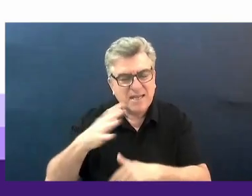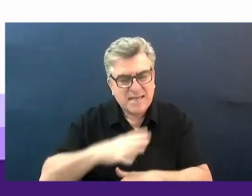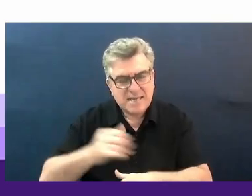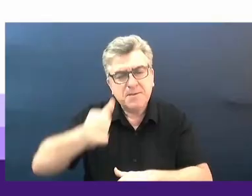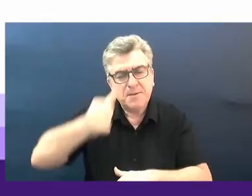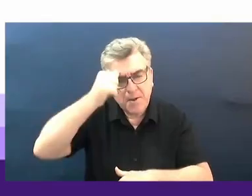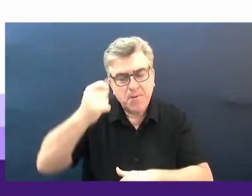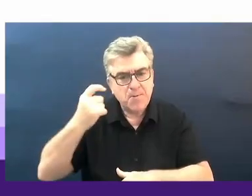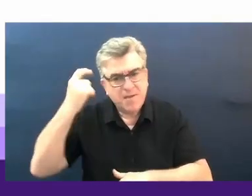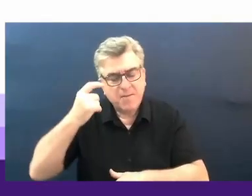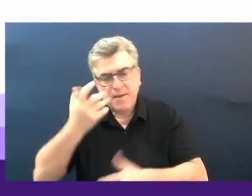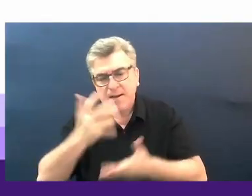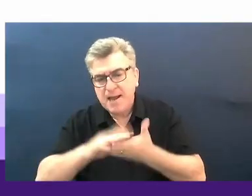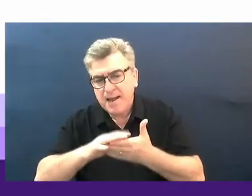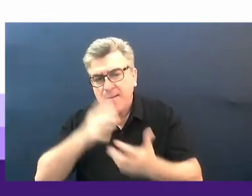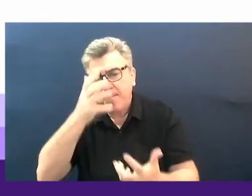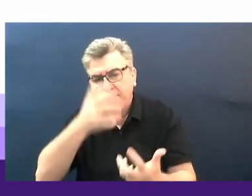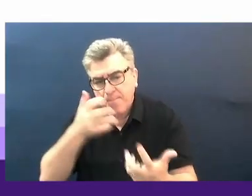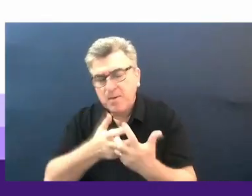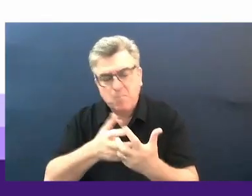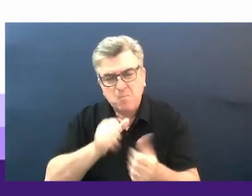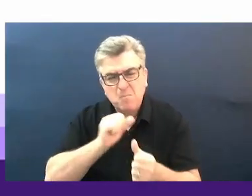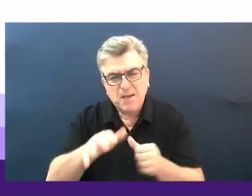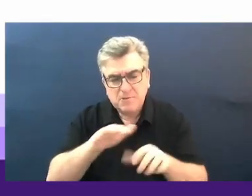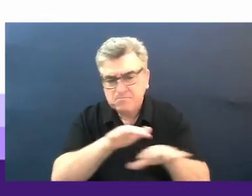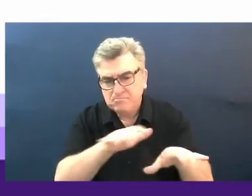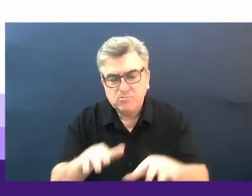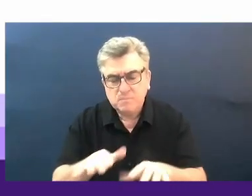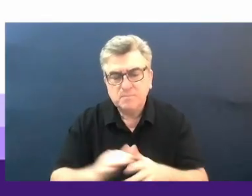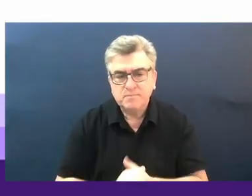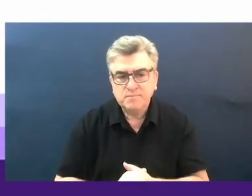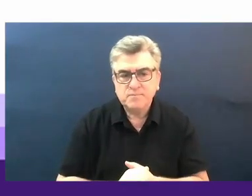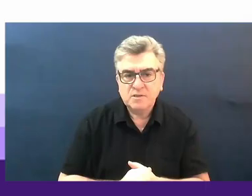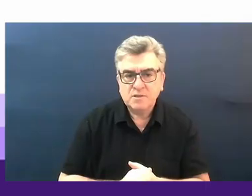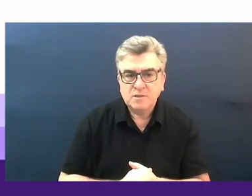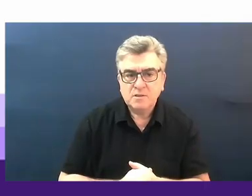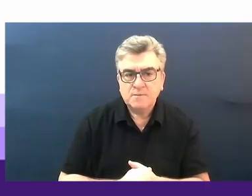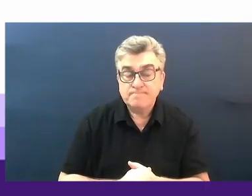including a trauma-informed approach to care. So I think really at the outset,